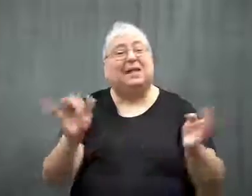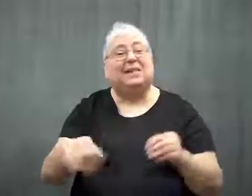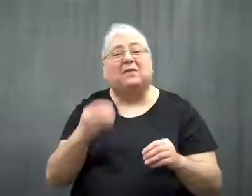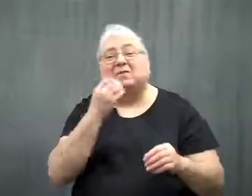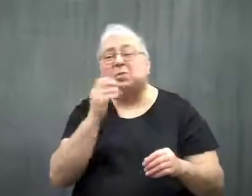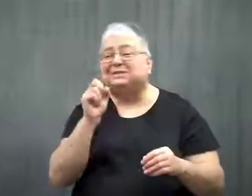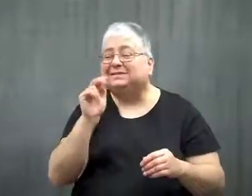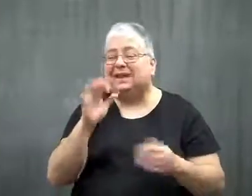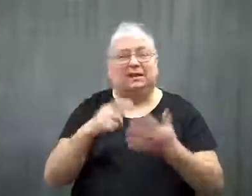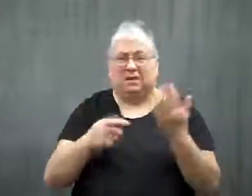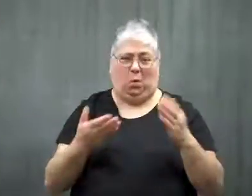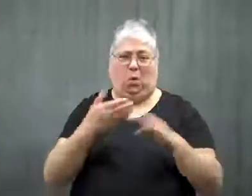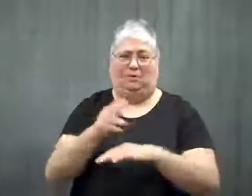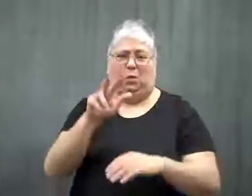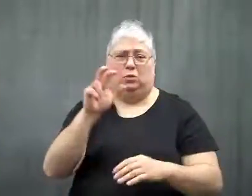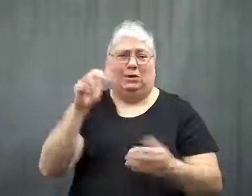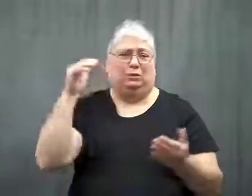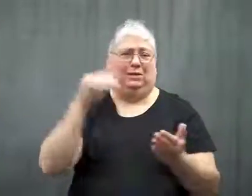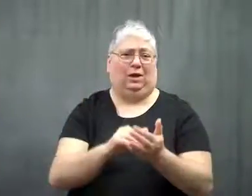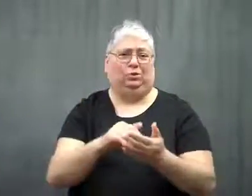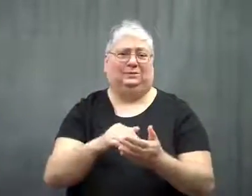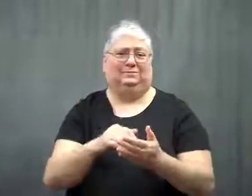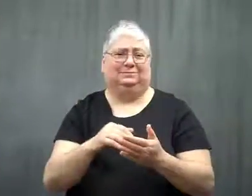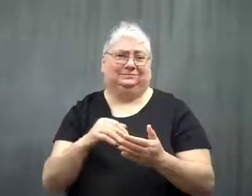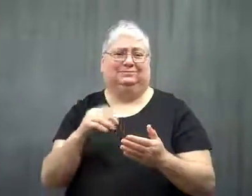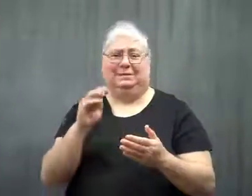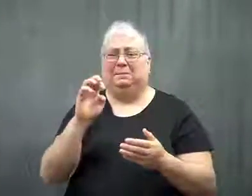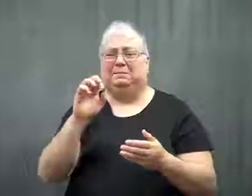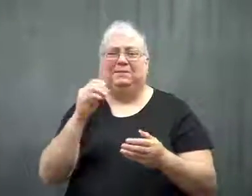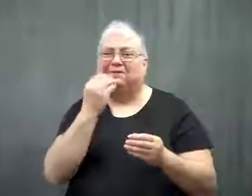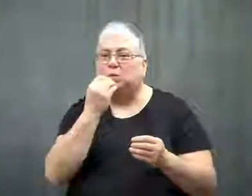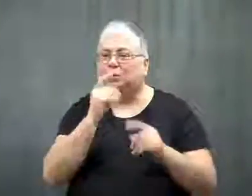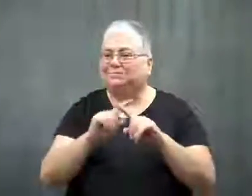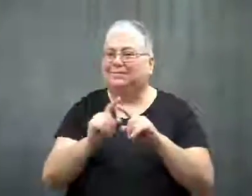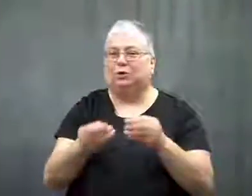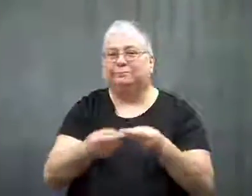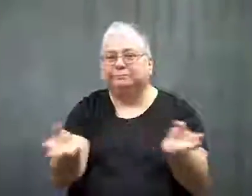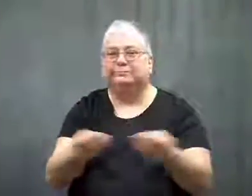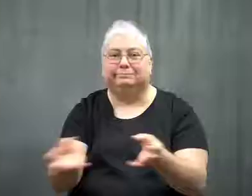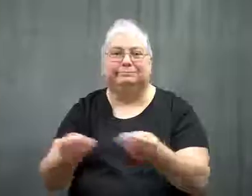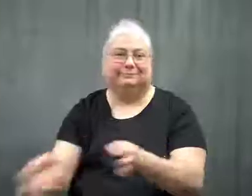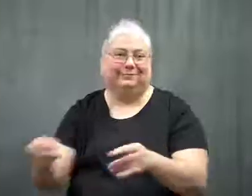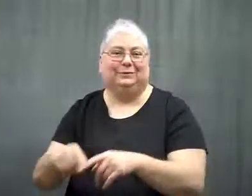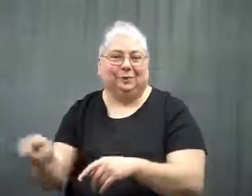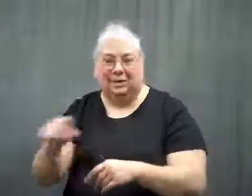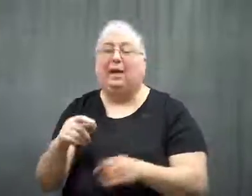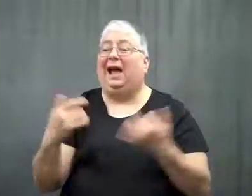So far, they've handed out over 300,000 meals and snacks.